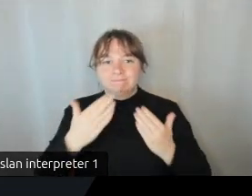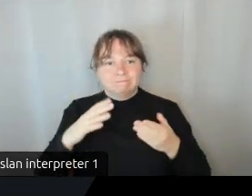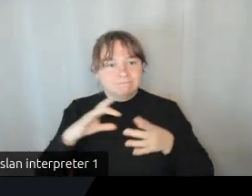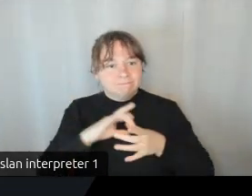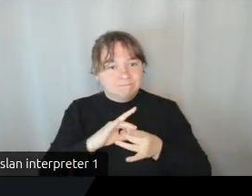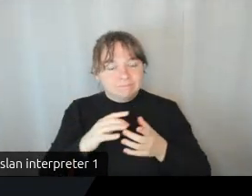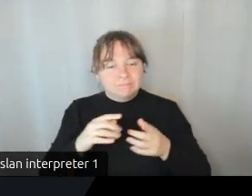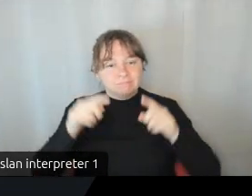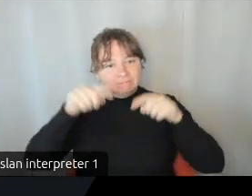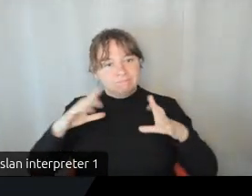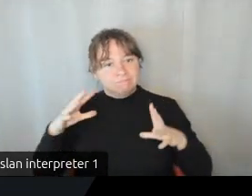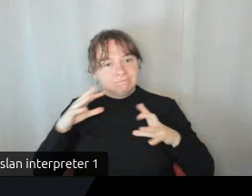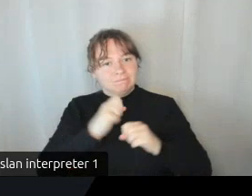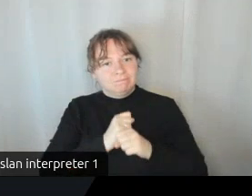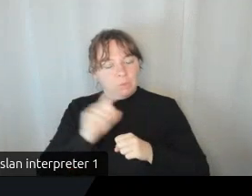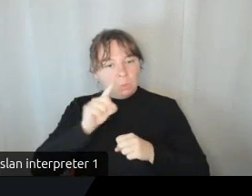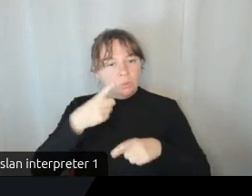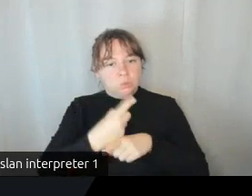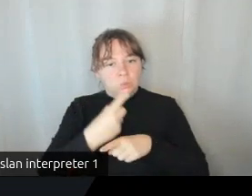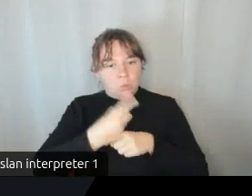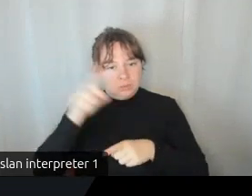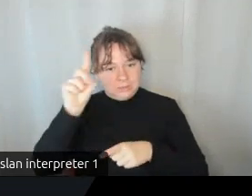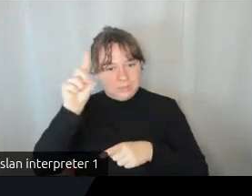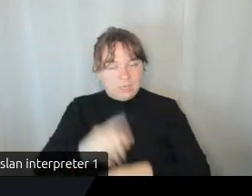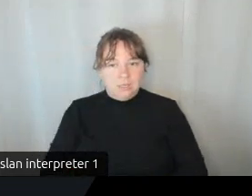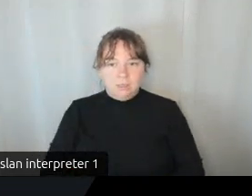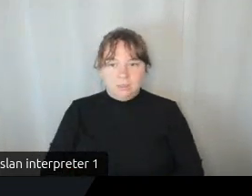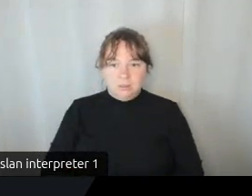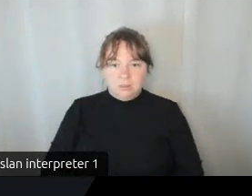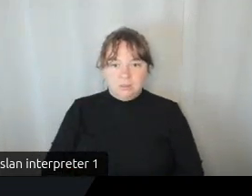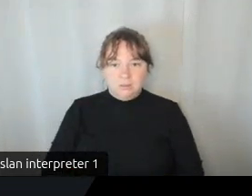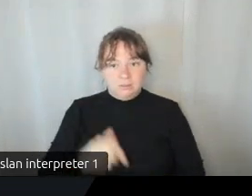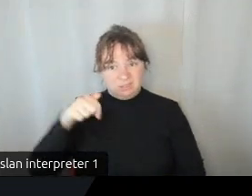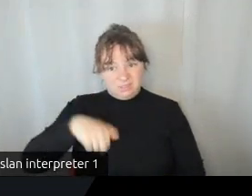you an overview of what we will be discussing today. So this presentation has been developed